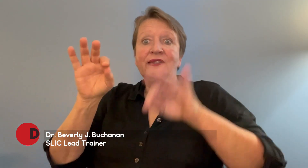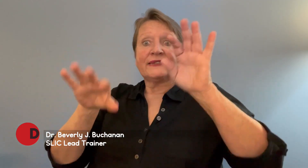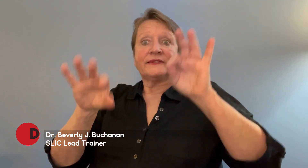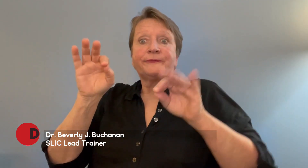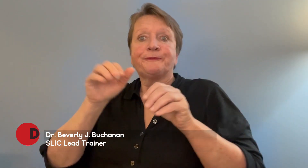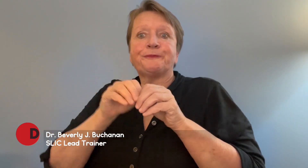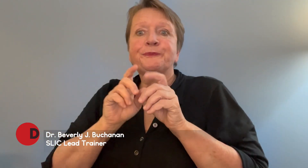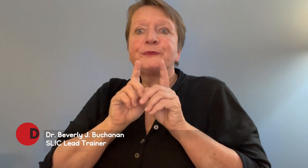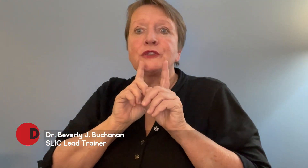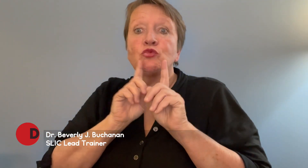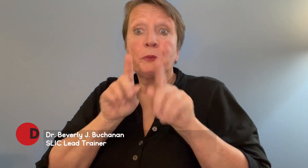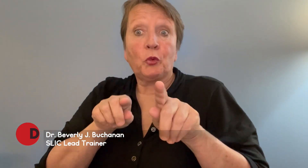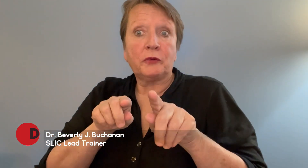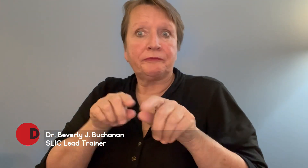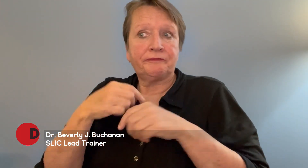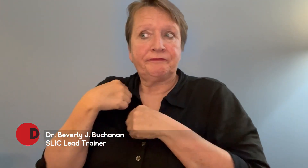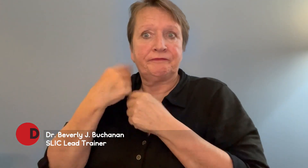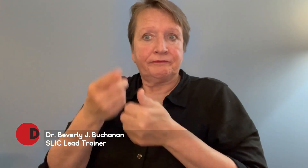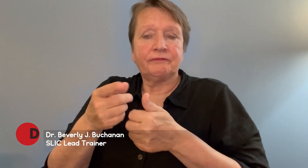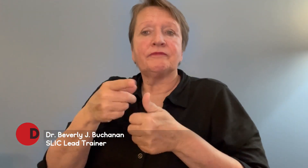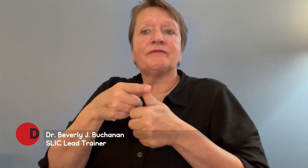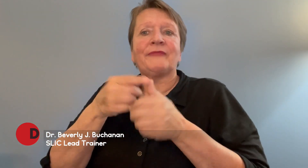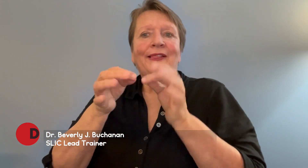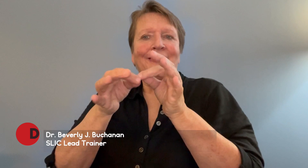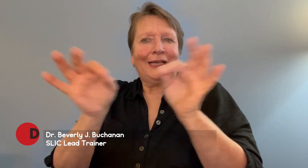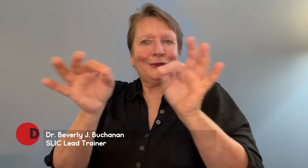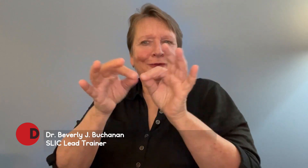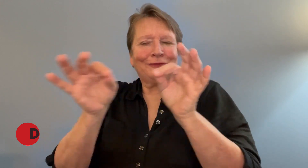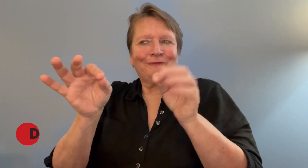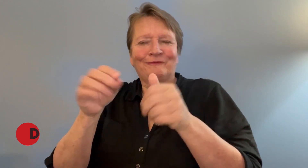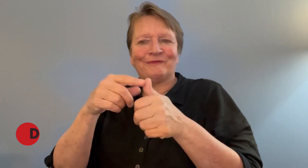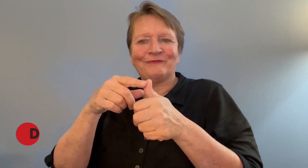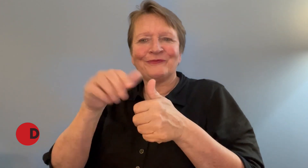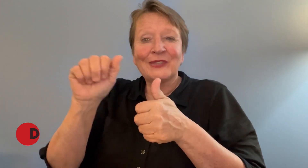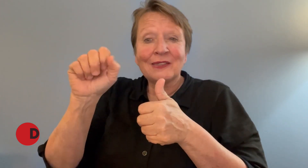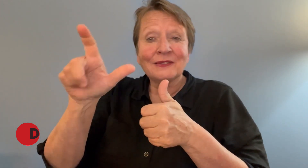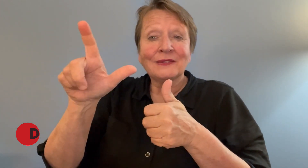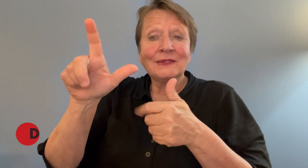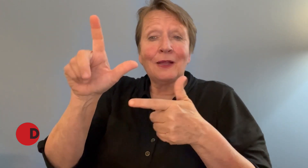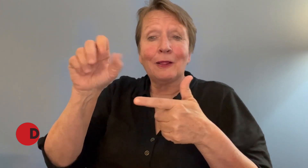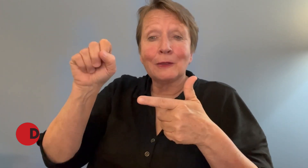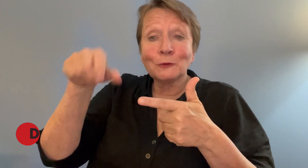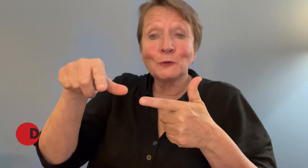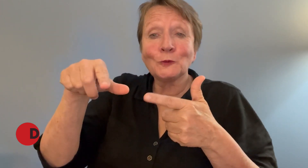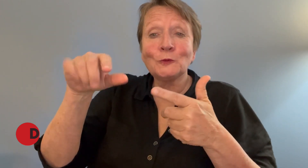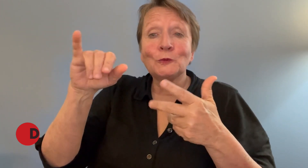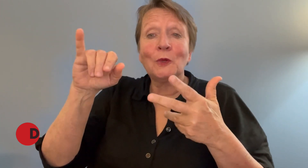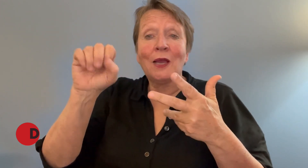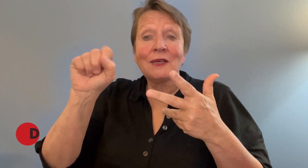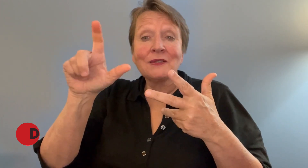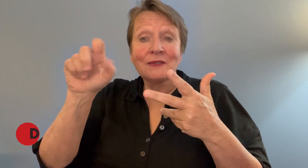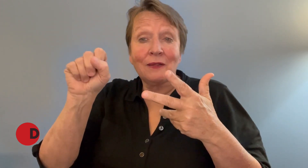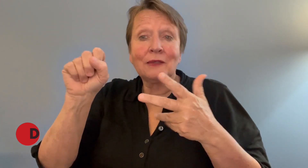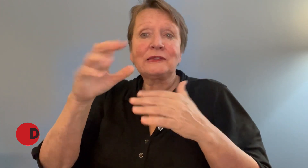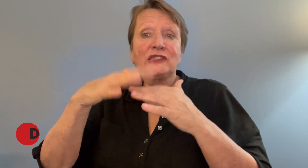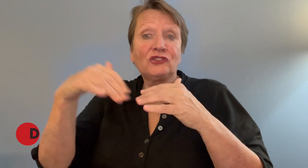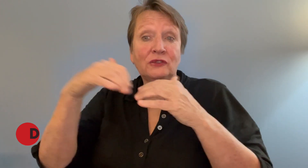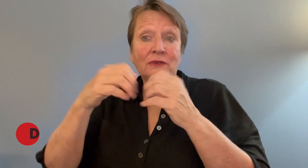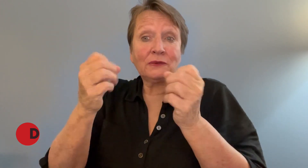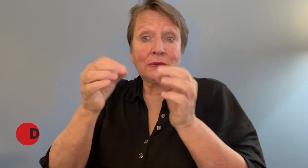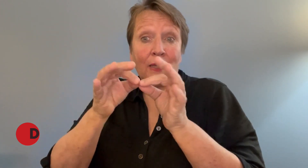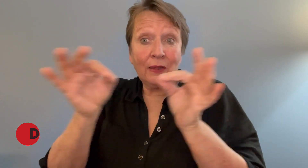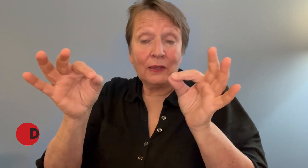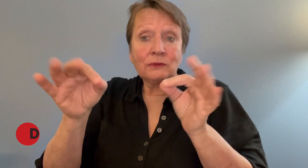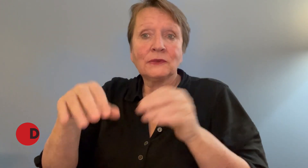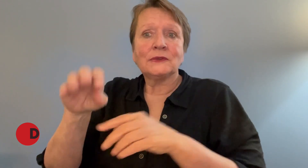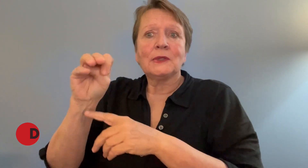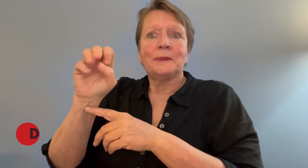Findings of the report: Language - ASL, LSQ, ISLS - Indigenous Sign Languages,